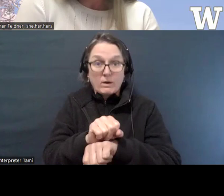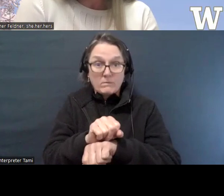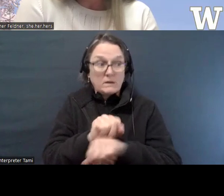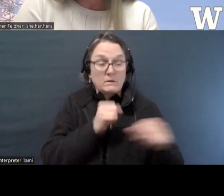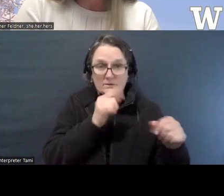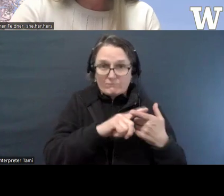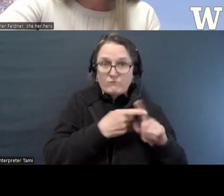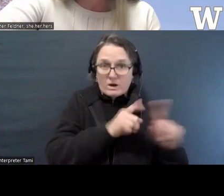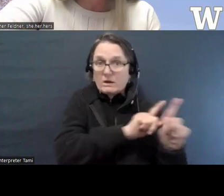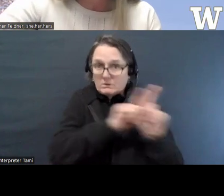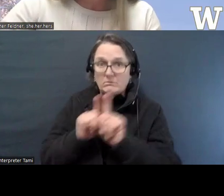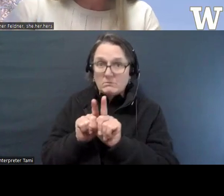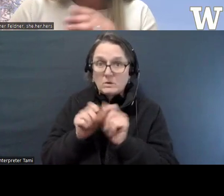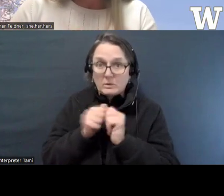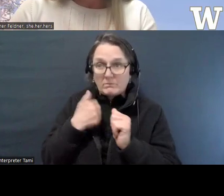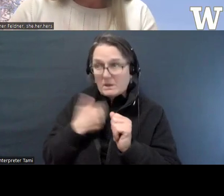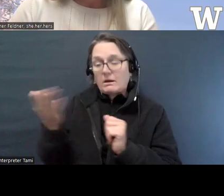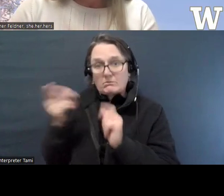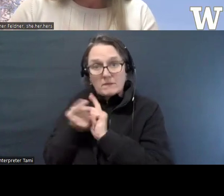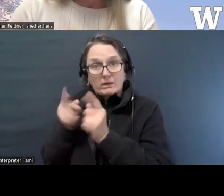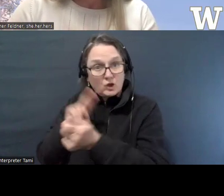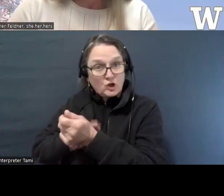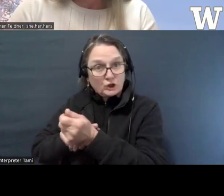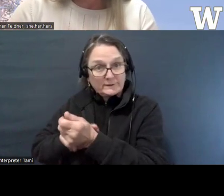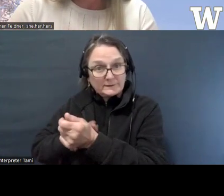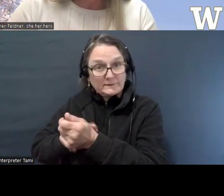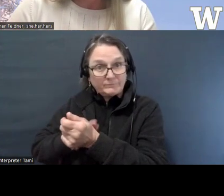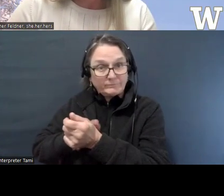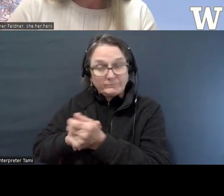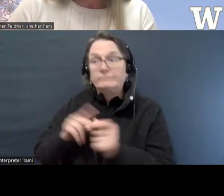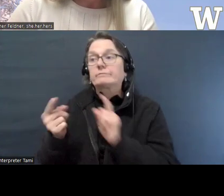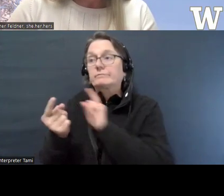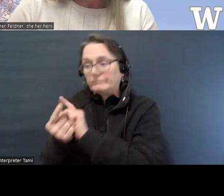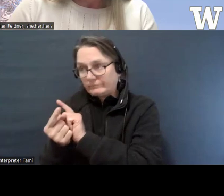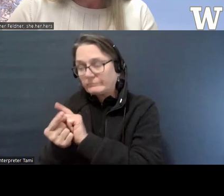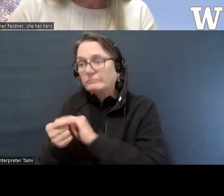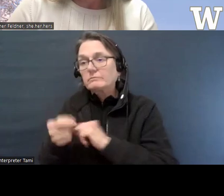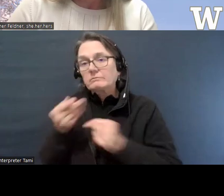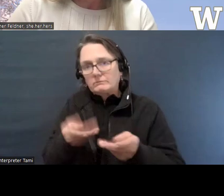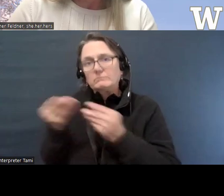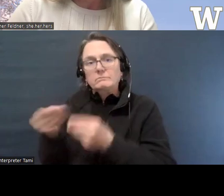the security guards rushed to the nurse and asked him if he was safe.